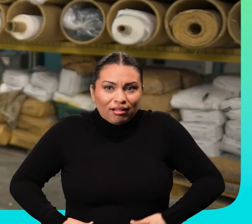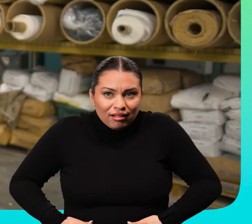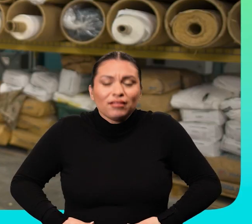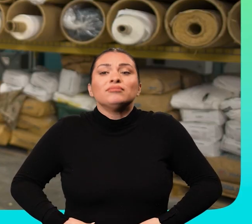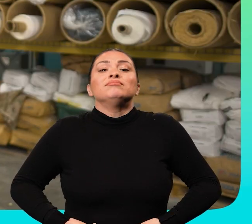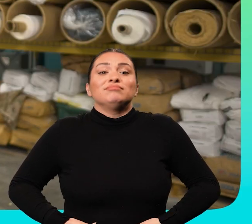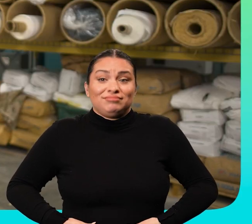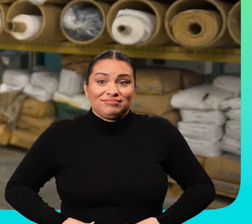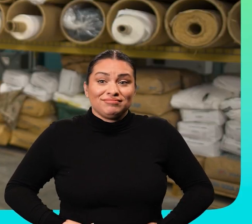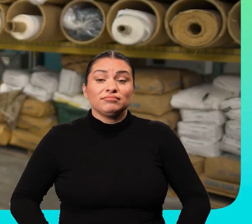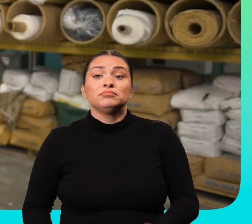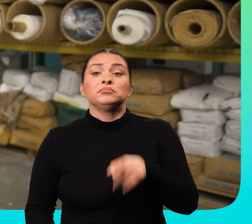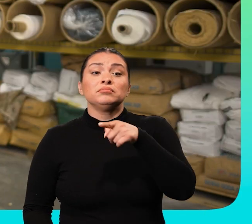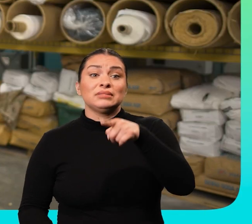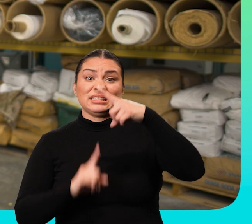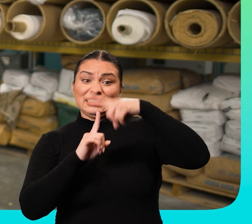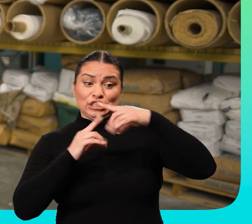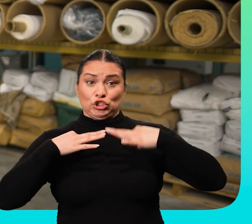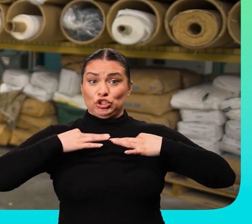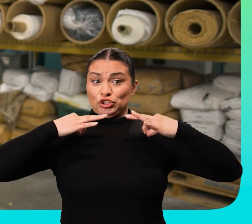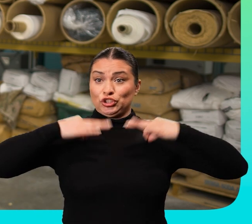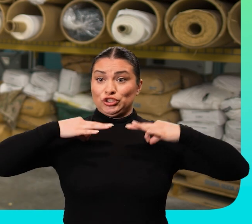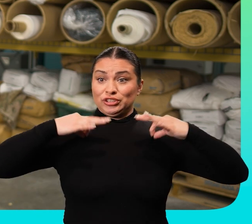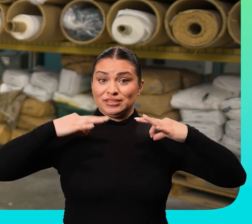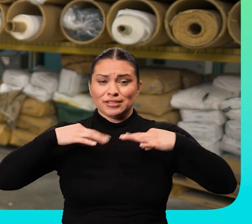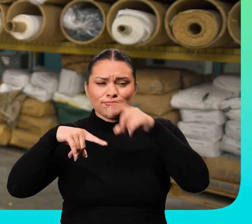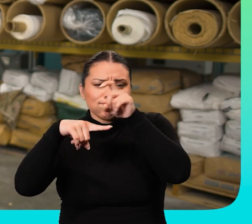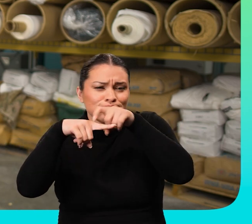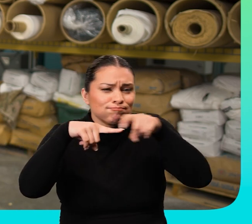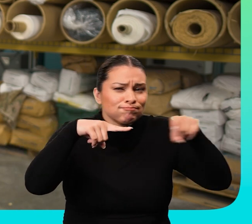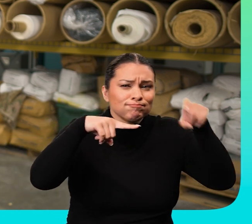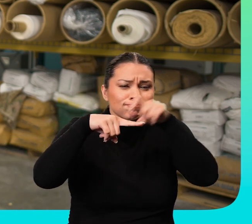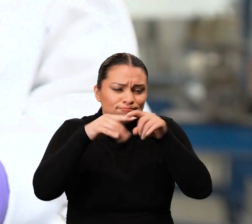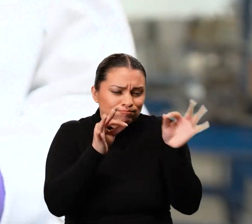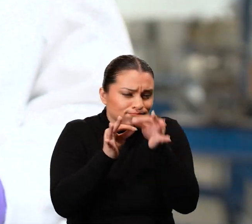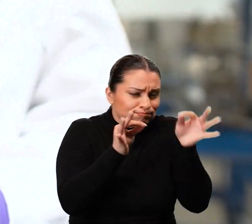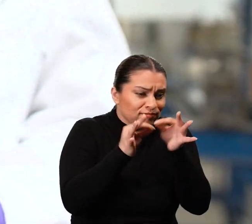Other times, a garment, like a t-shirt, is sewn together first and dyed afterward.